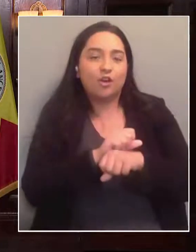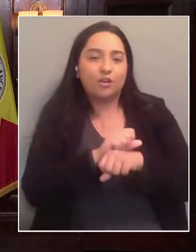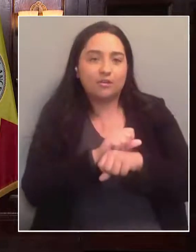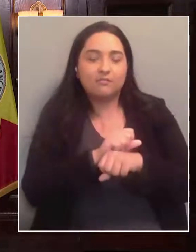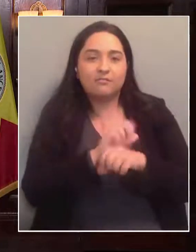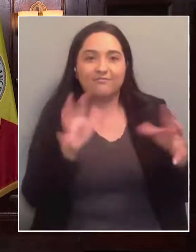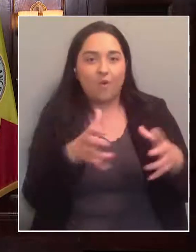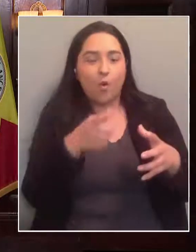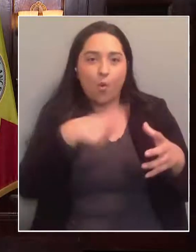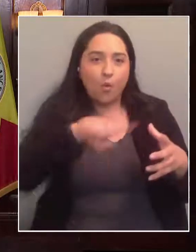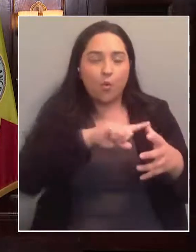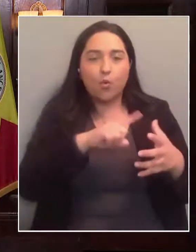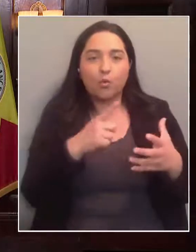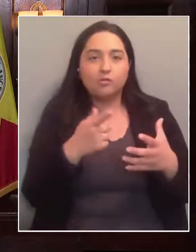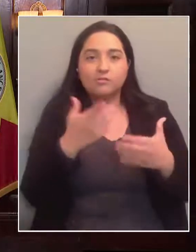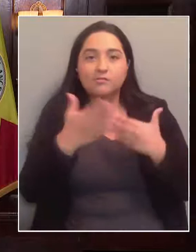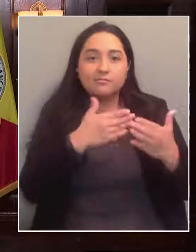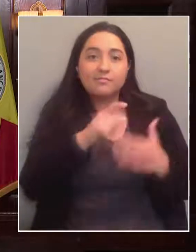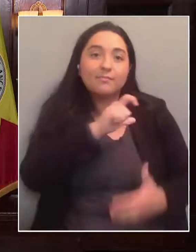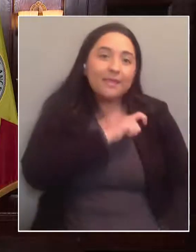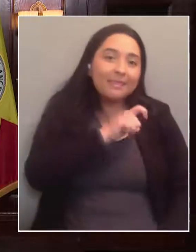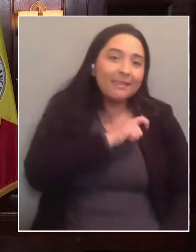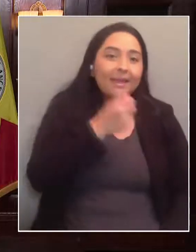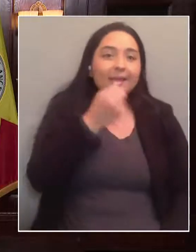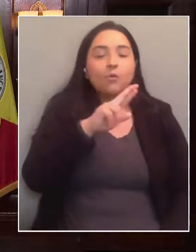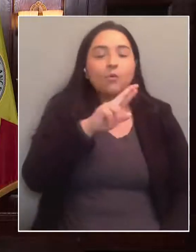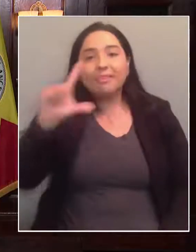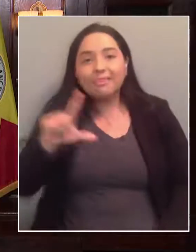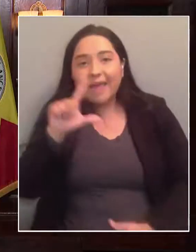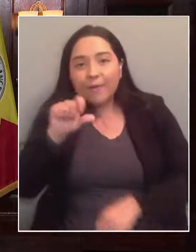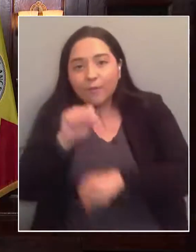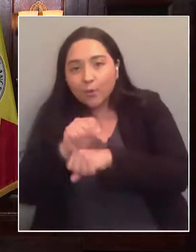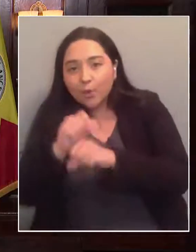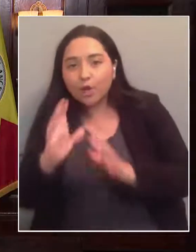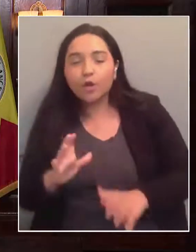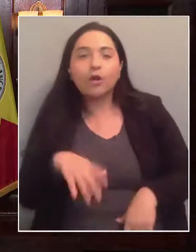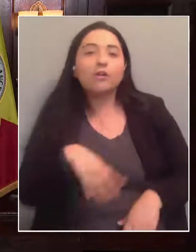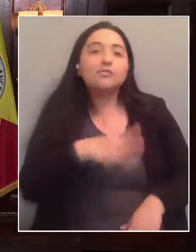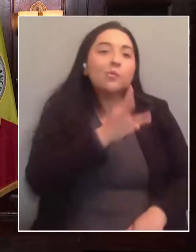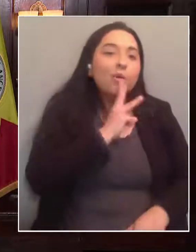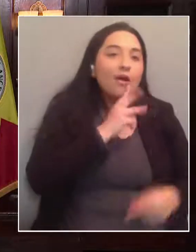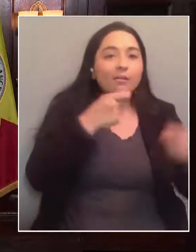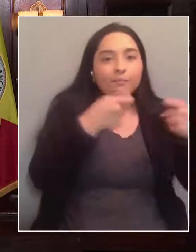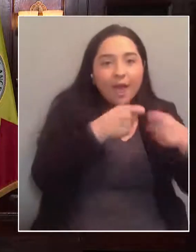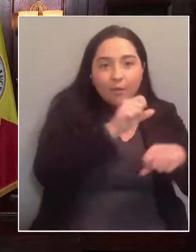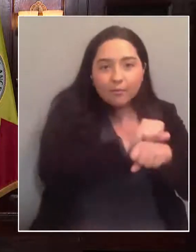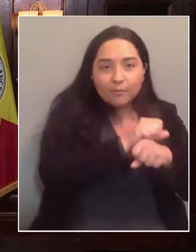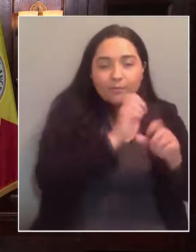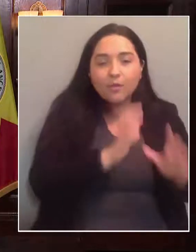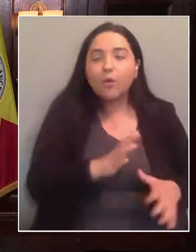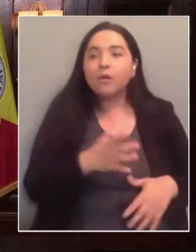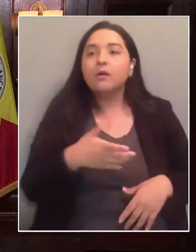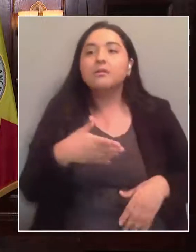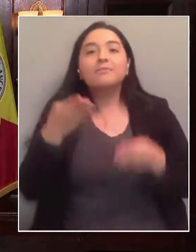DON'T OR DEPARTMENT OF WATER AND POWER POLICE DEPARTMENT, FOLKS WHO ARE PUBLIC WORKS PROFESSIONALS.